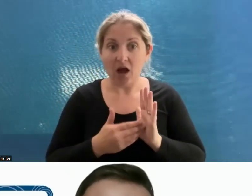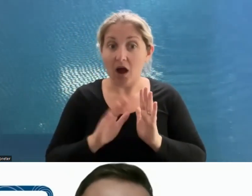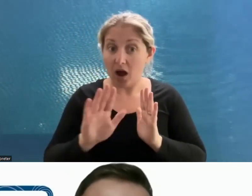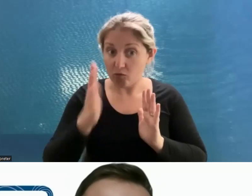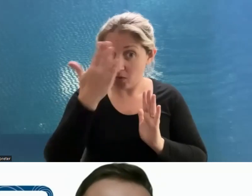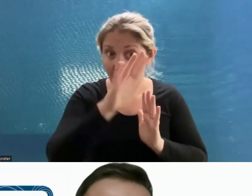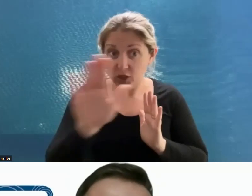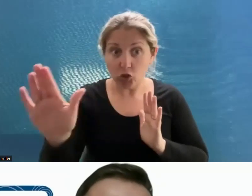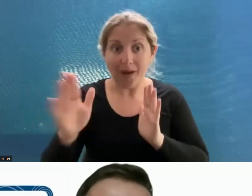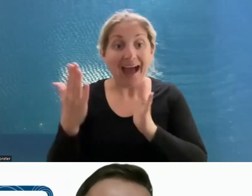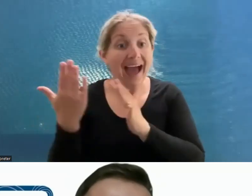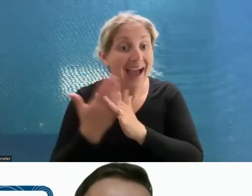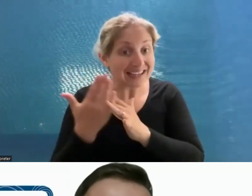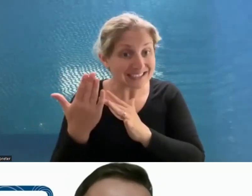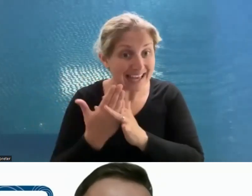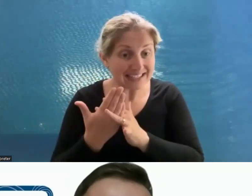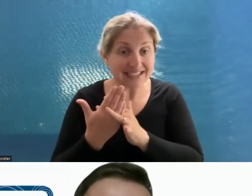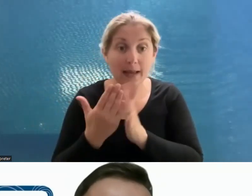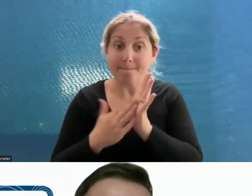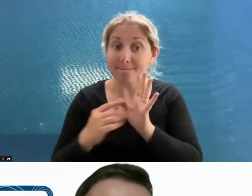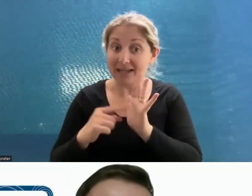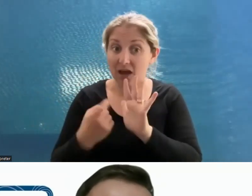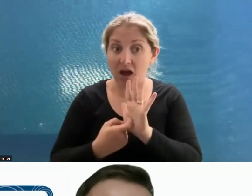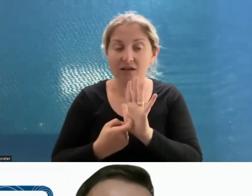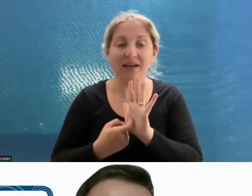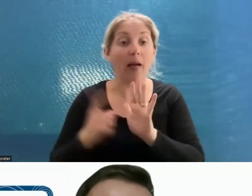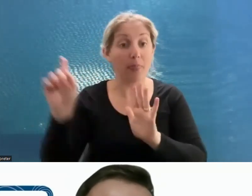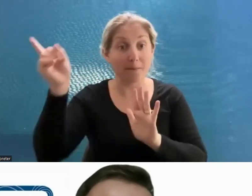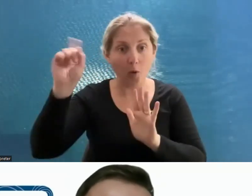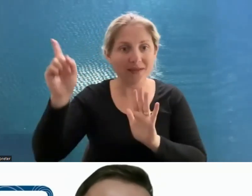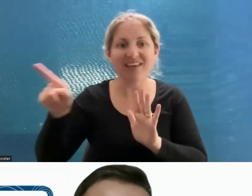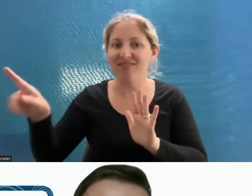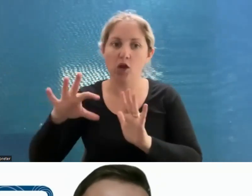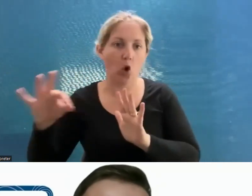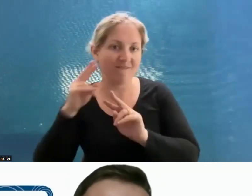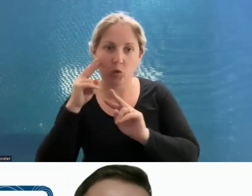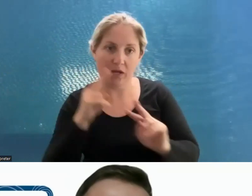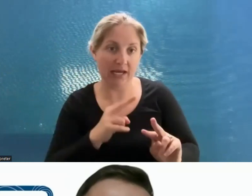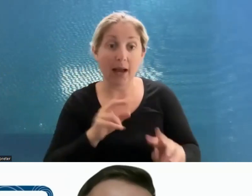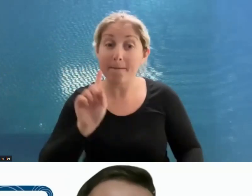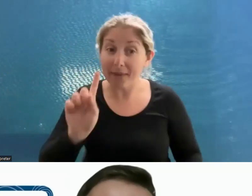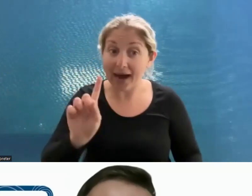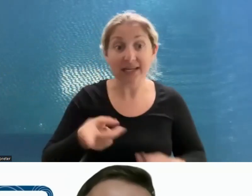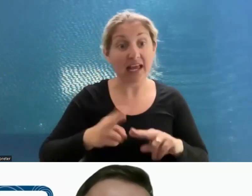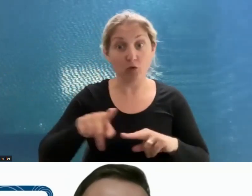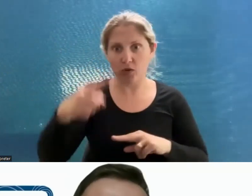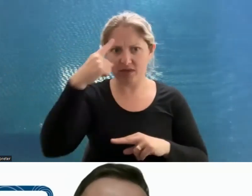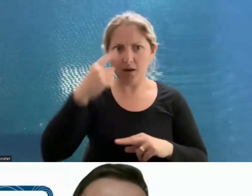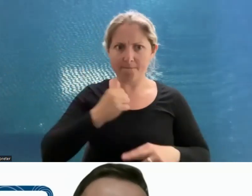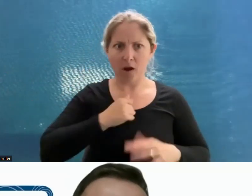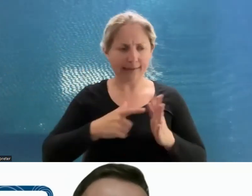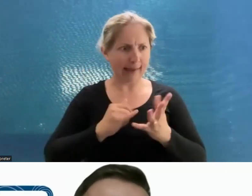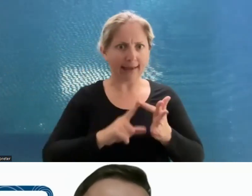If you have an access matter that you think would benefit from that process, it's worth